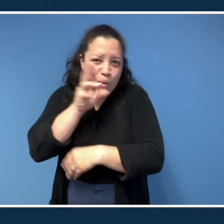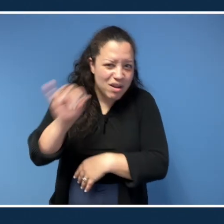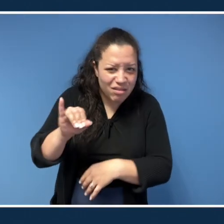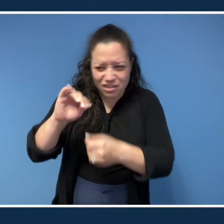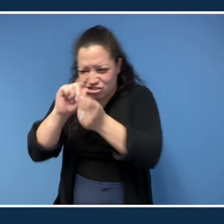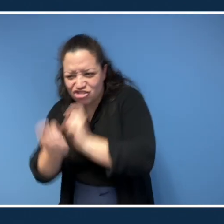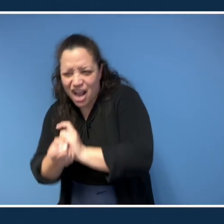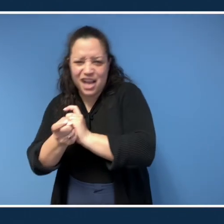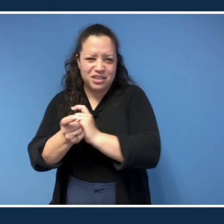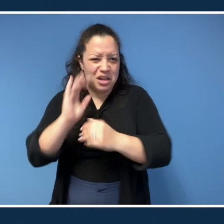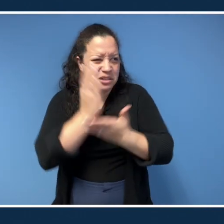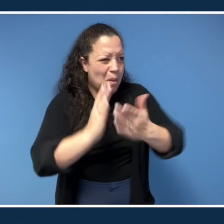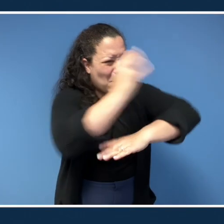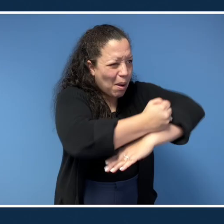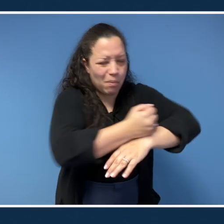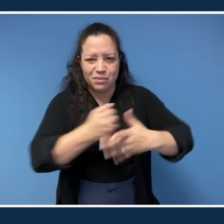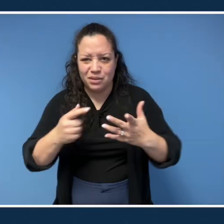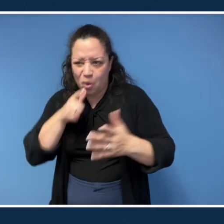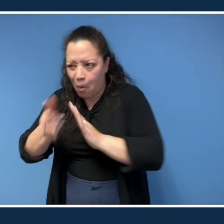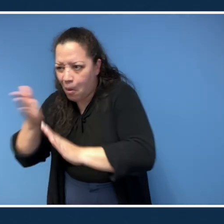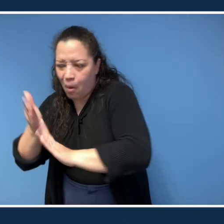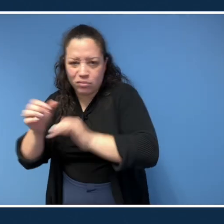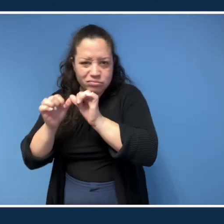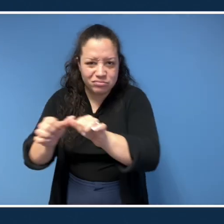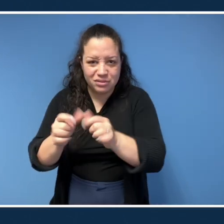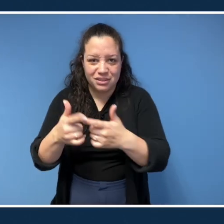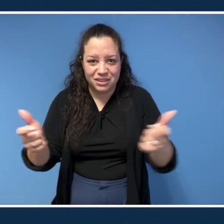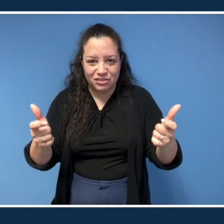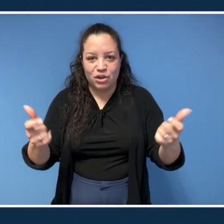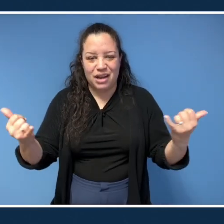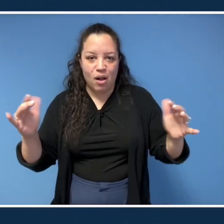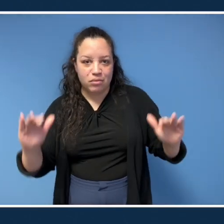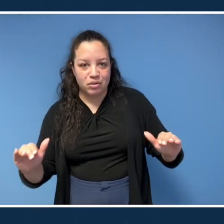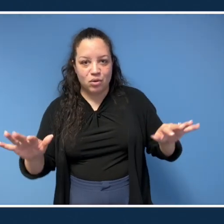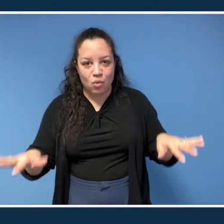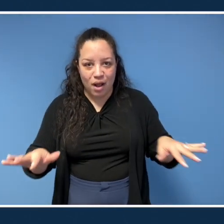nature. And I also think we should also talk about, you know, like language does matter in that sense,